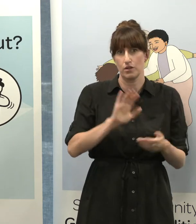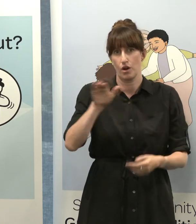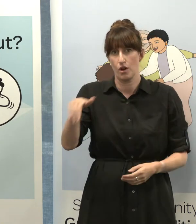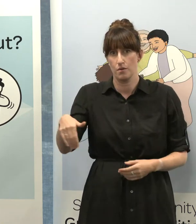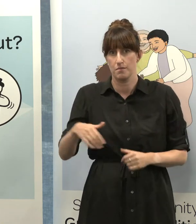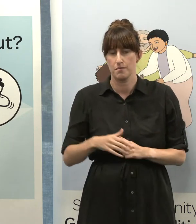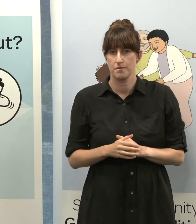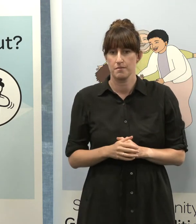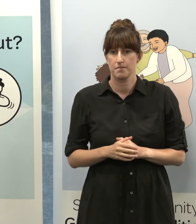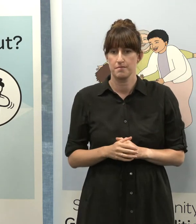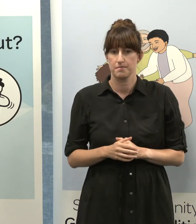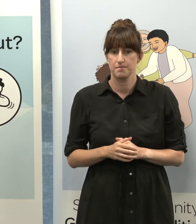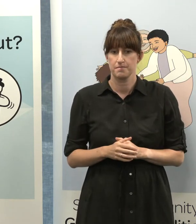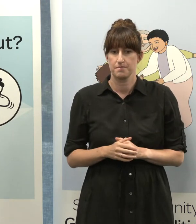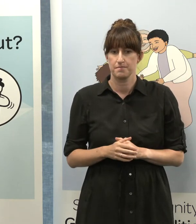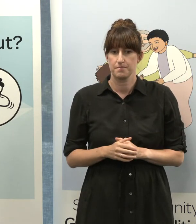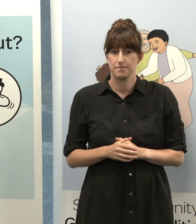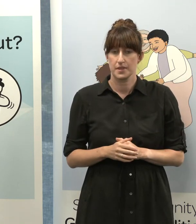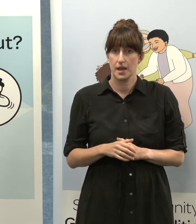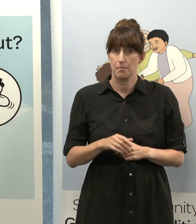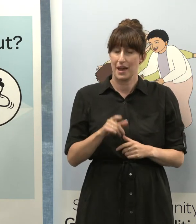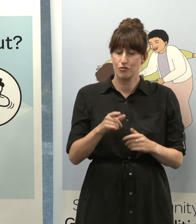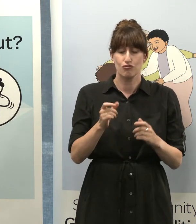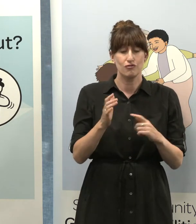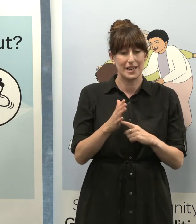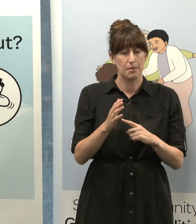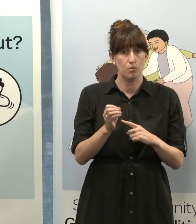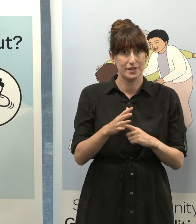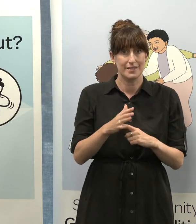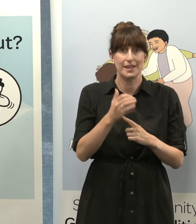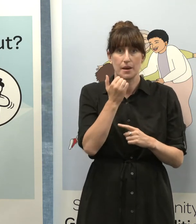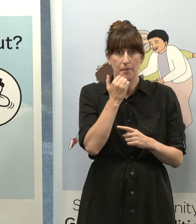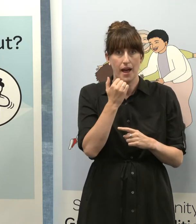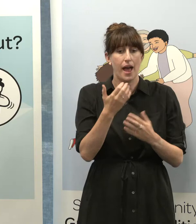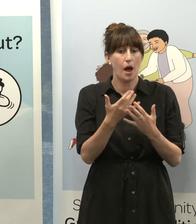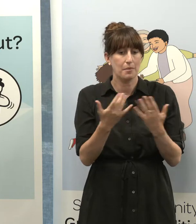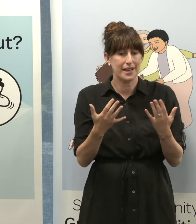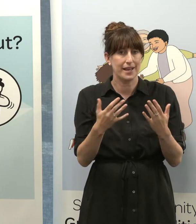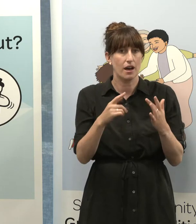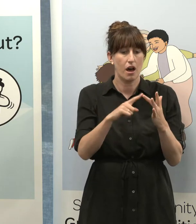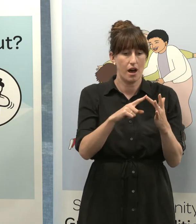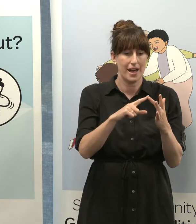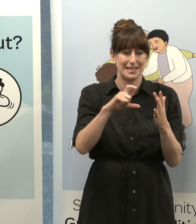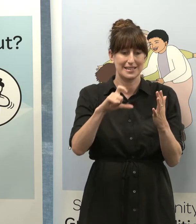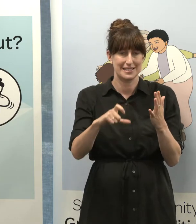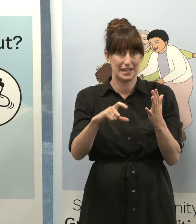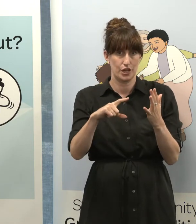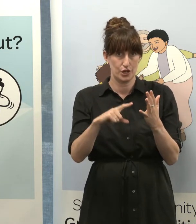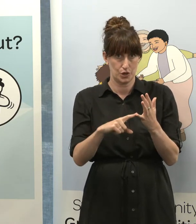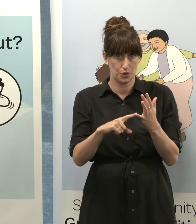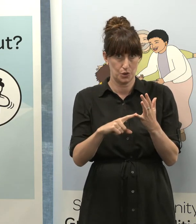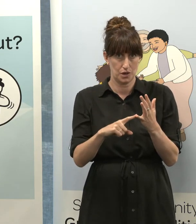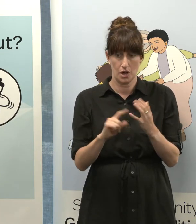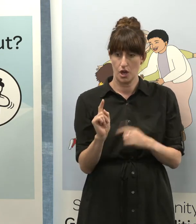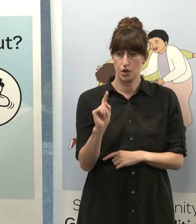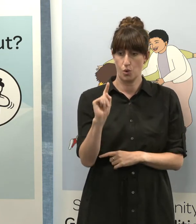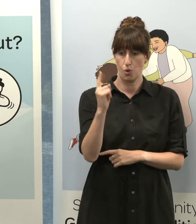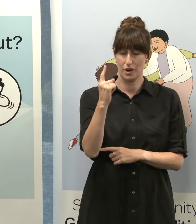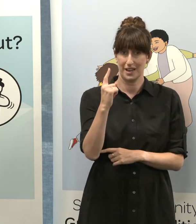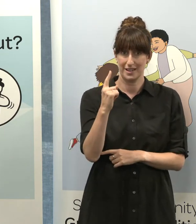that many of these people are just in overnight or perhaps for two nights, receiving the care they need and again, an important figure he is those